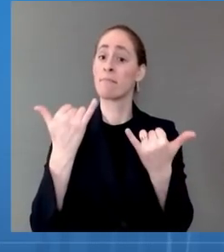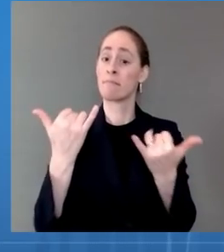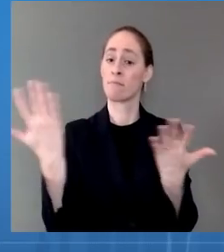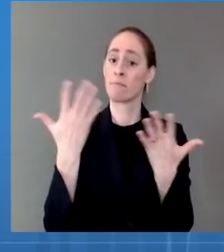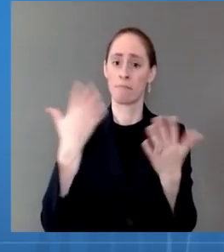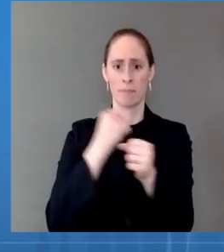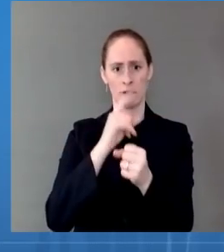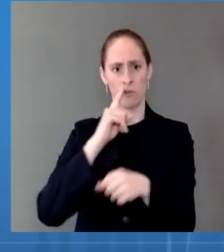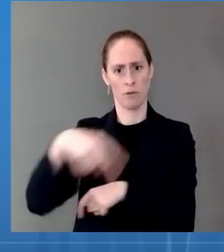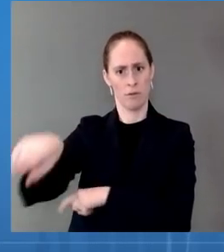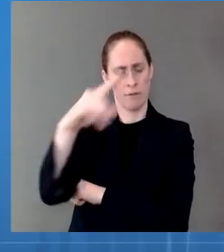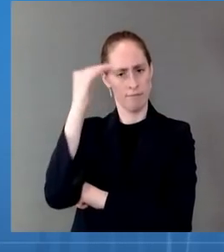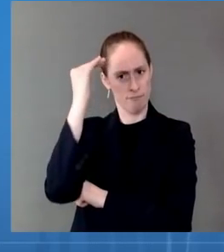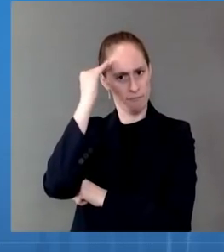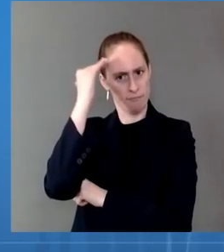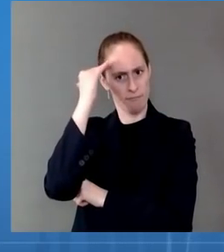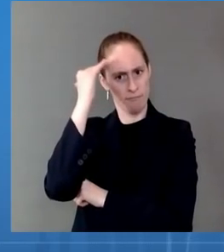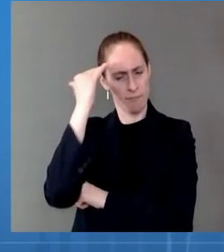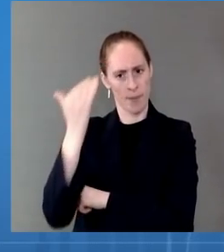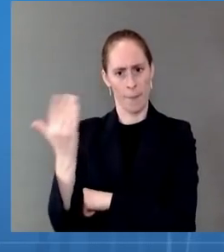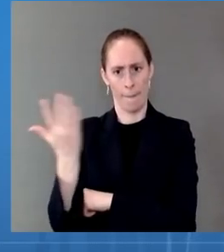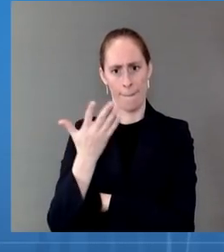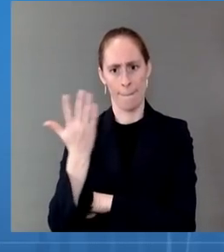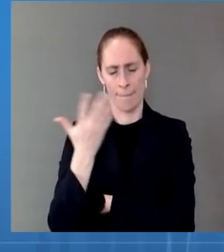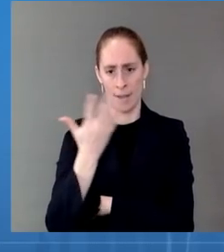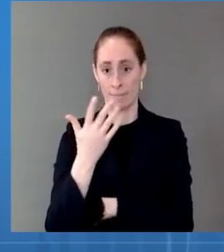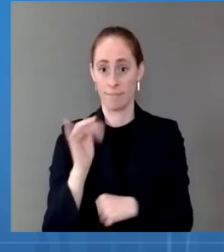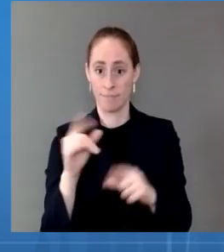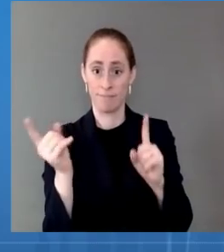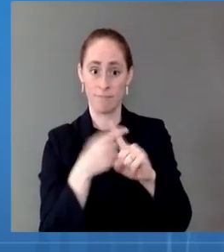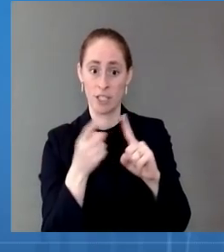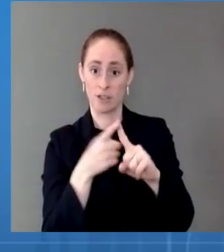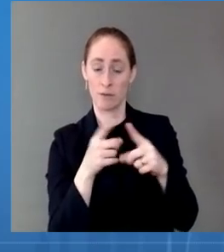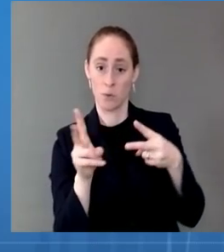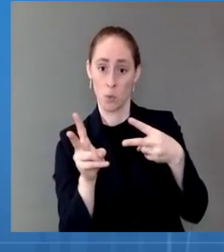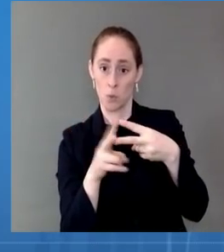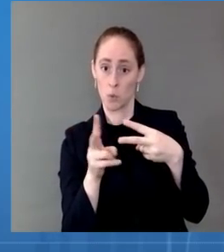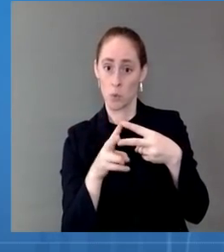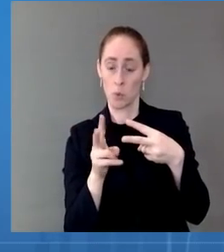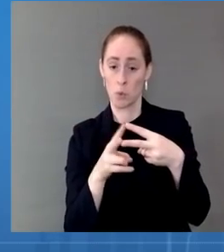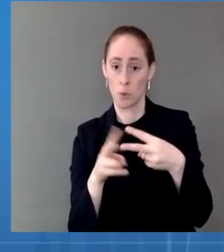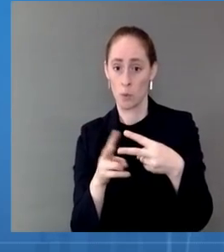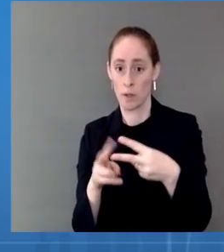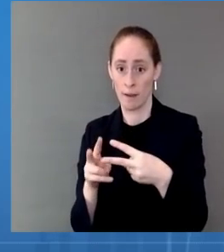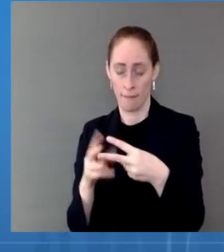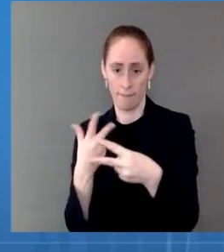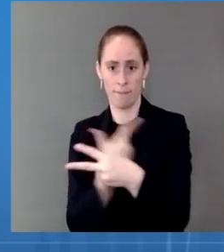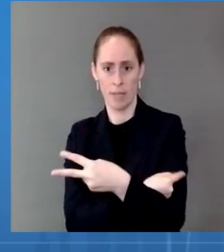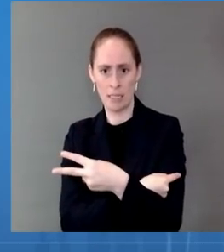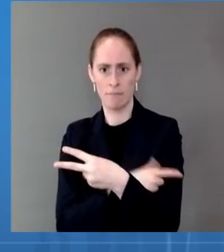induced by the standard two dose vaccine. Next slide and this is summarized